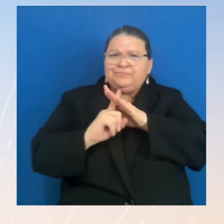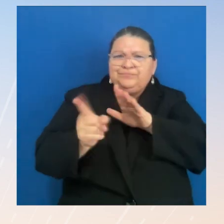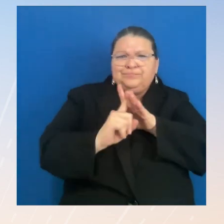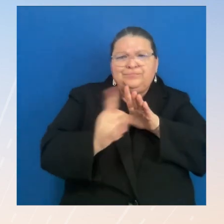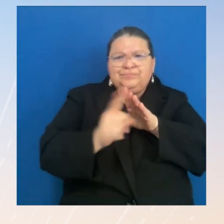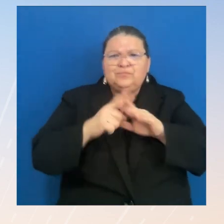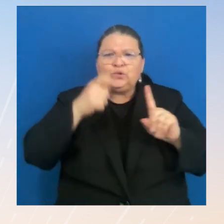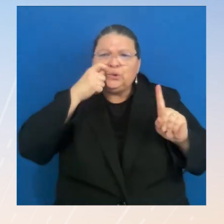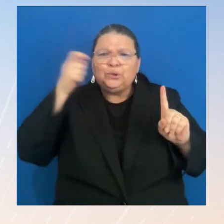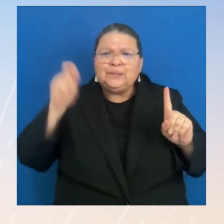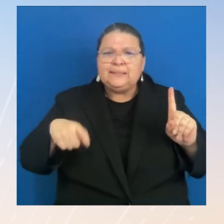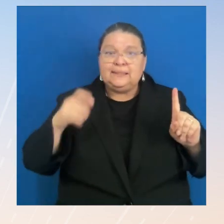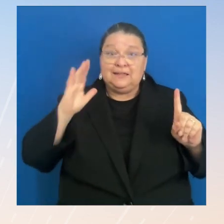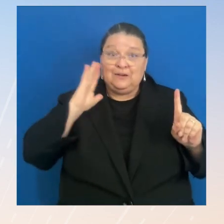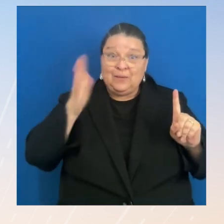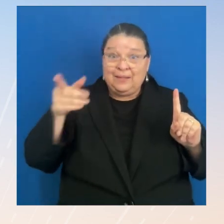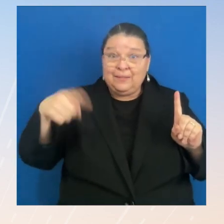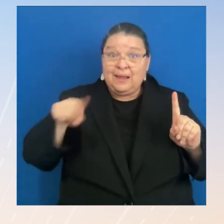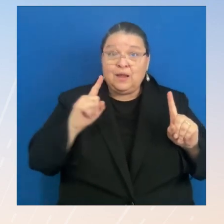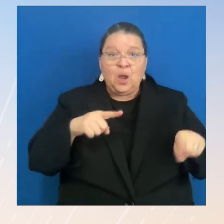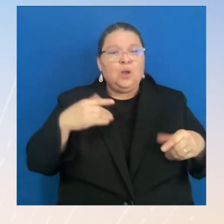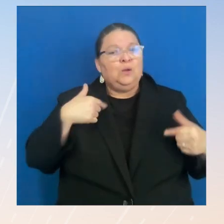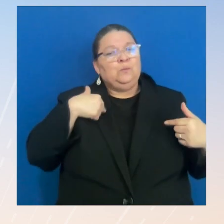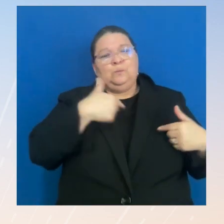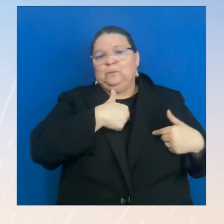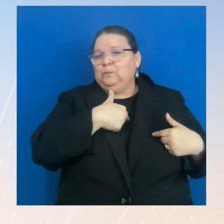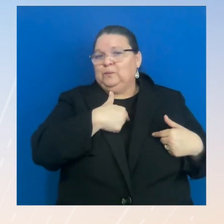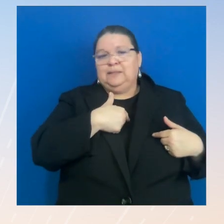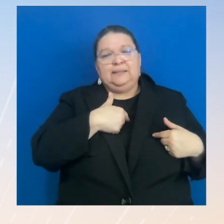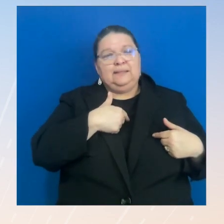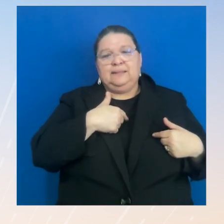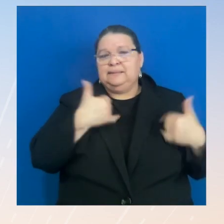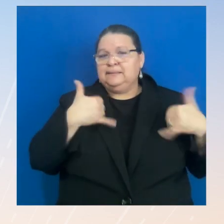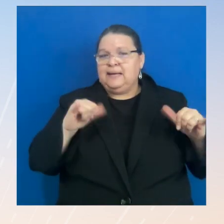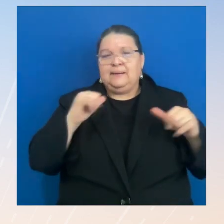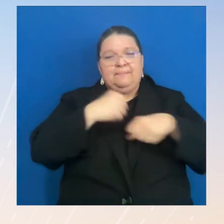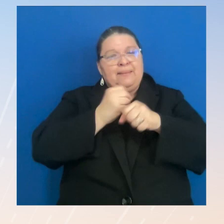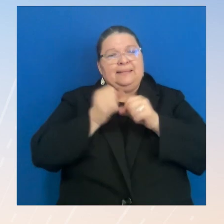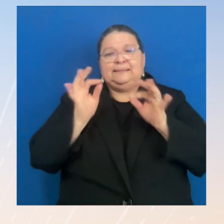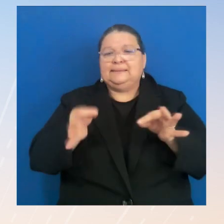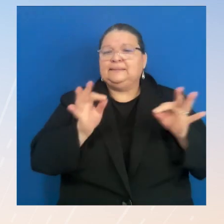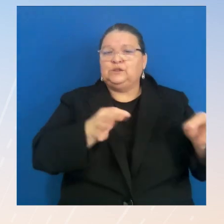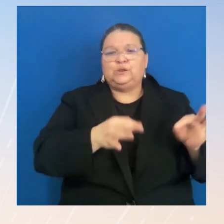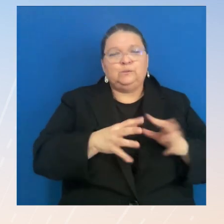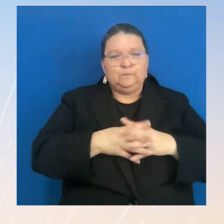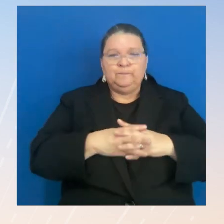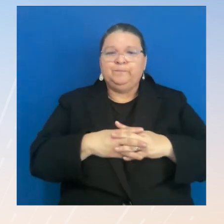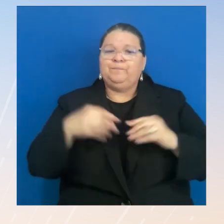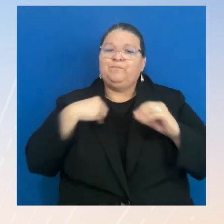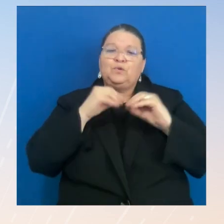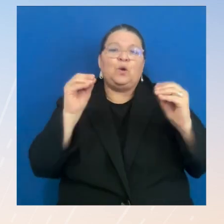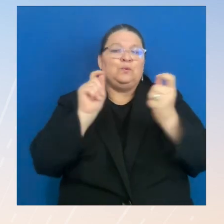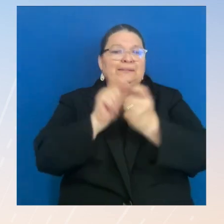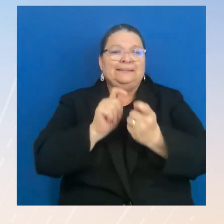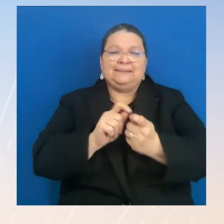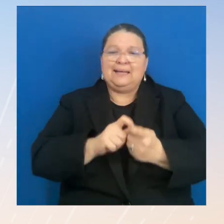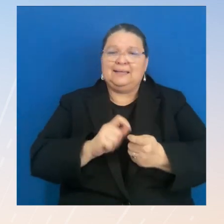but I don't have any more details at this point in time. The Press: And what is his goal going into this trip? And is there any chance that he sees President Zelenskyy while he's there?